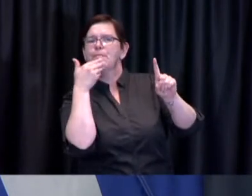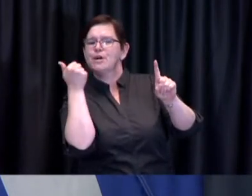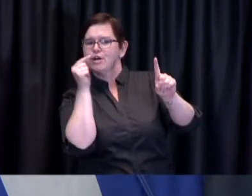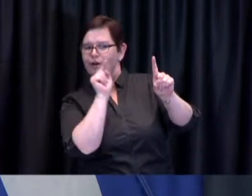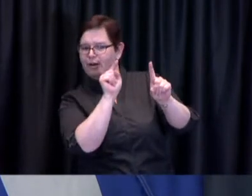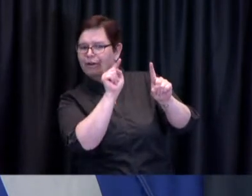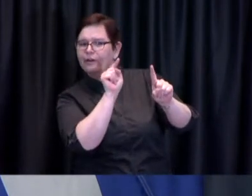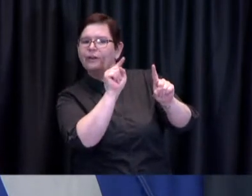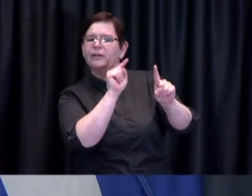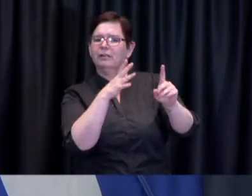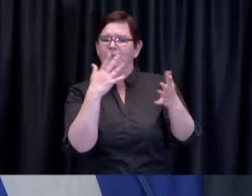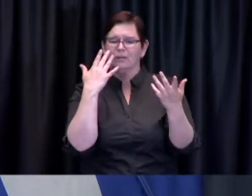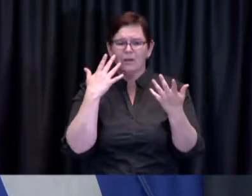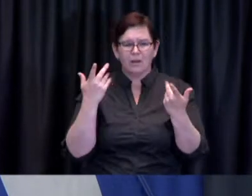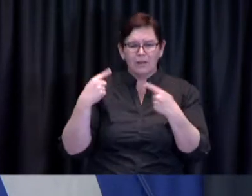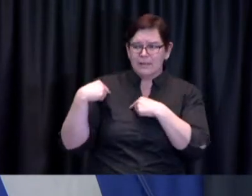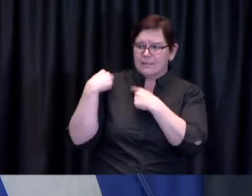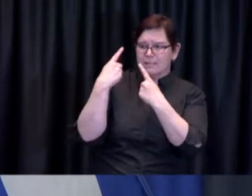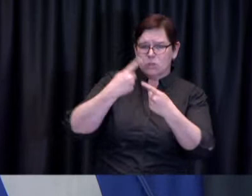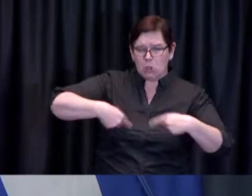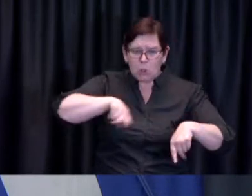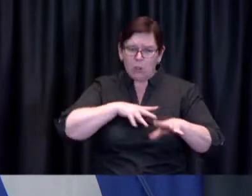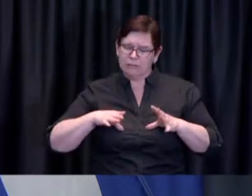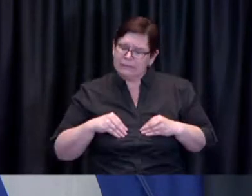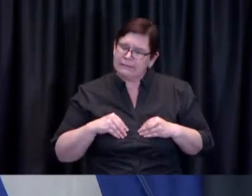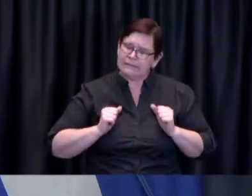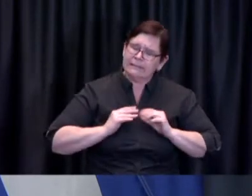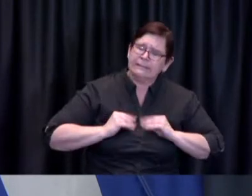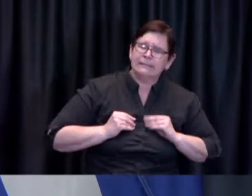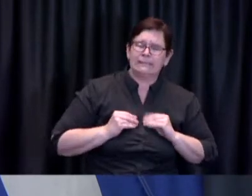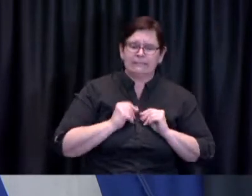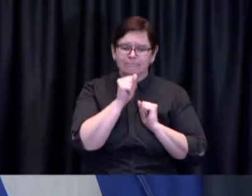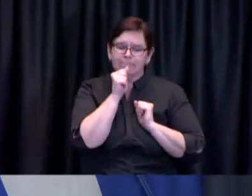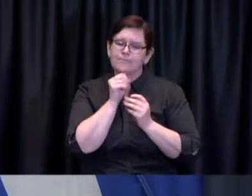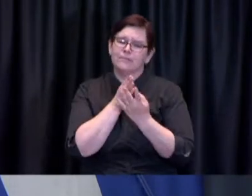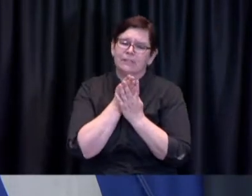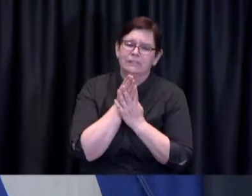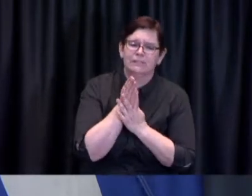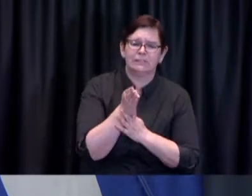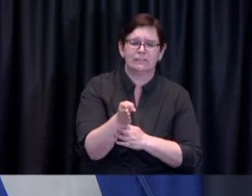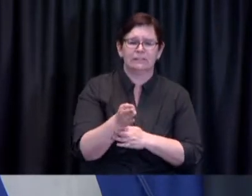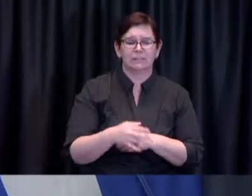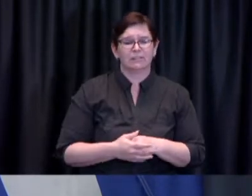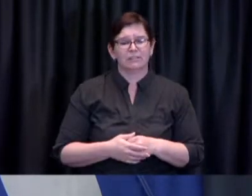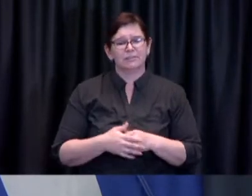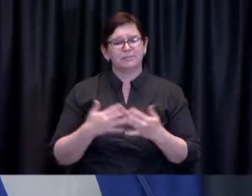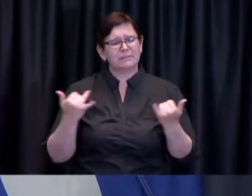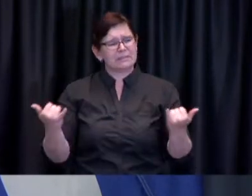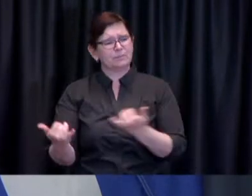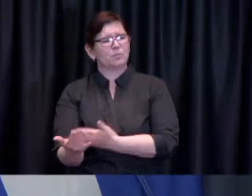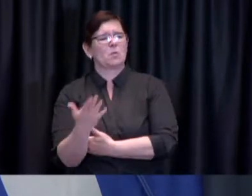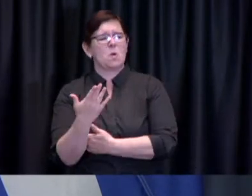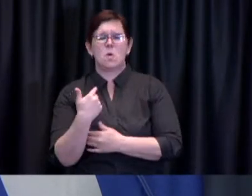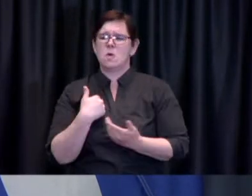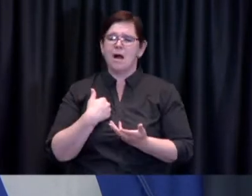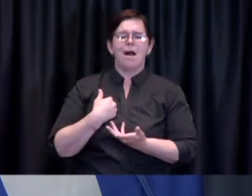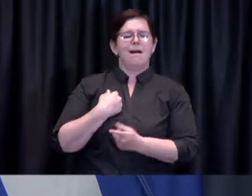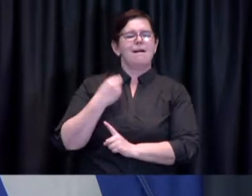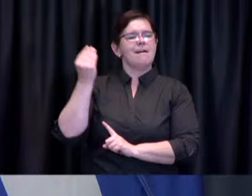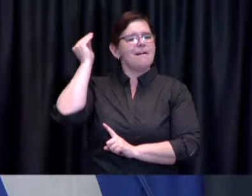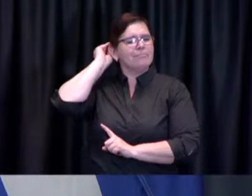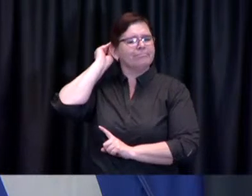of the pandemic but I was reminded this morning of the seriousness and the suffering